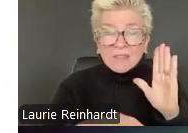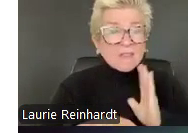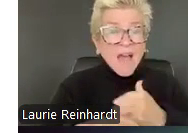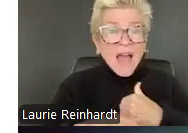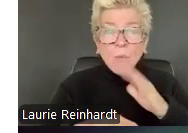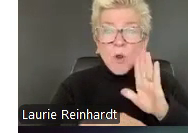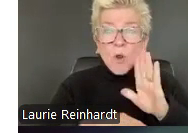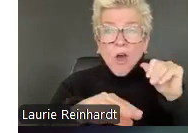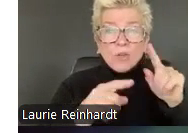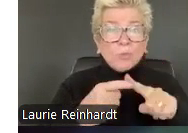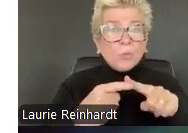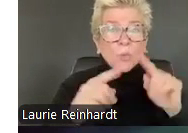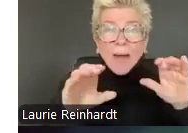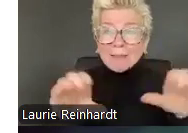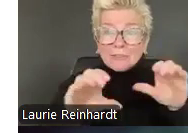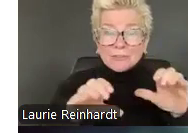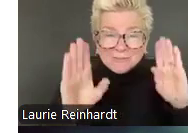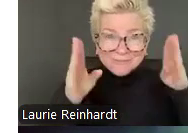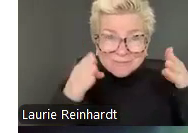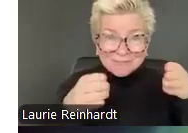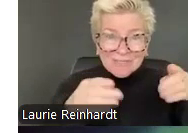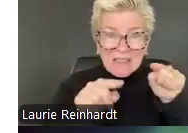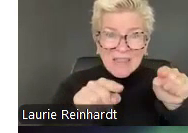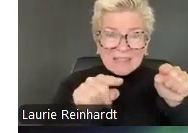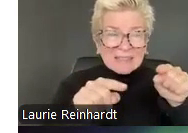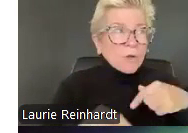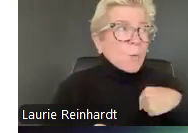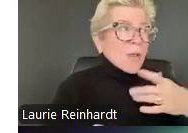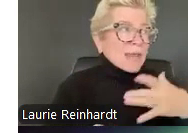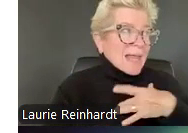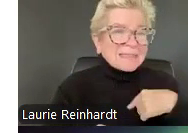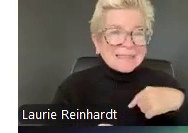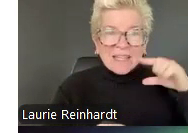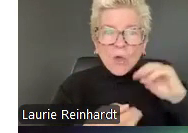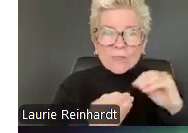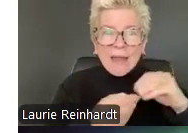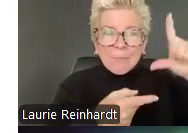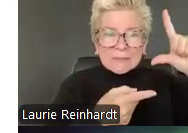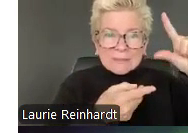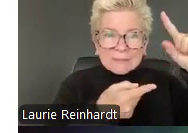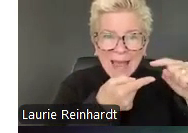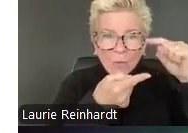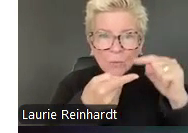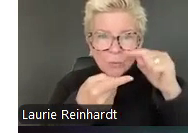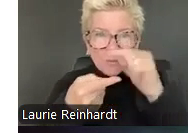that we would want to be the smallest and imagine what our statewide response